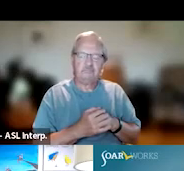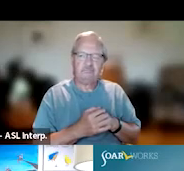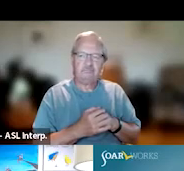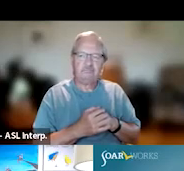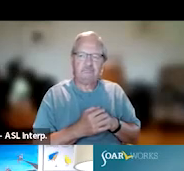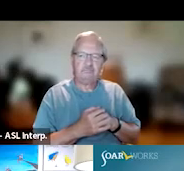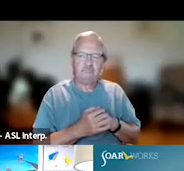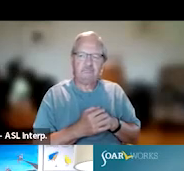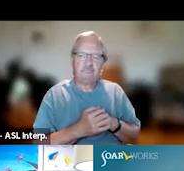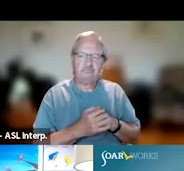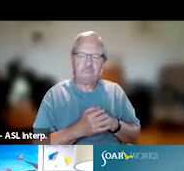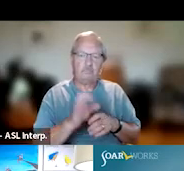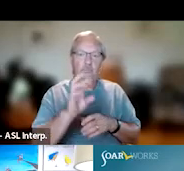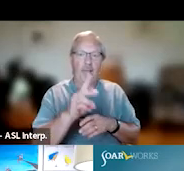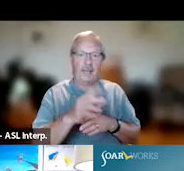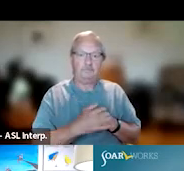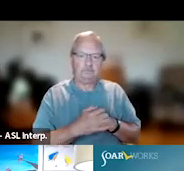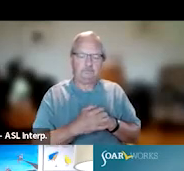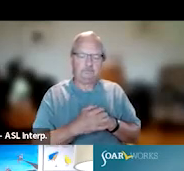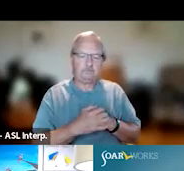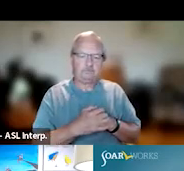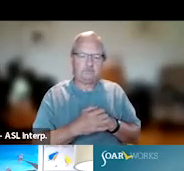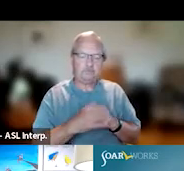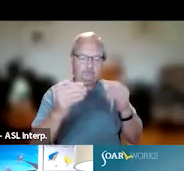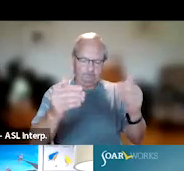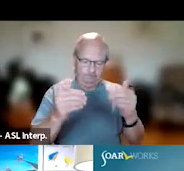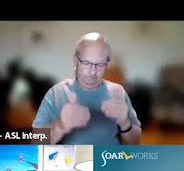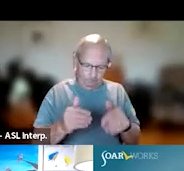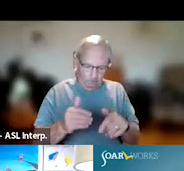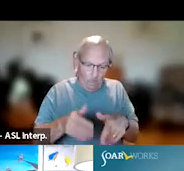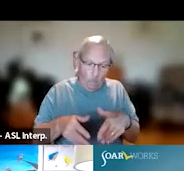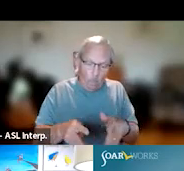All right. So the way that we're going to kind of take